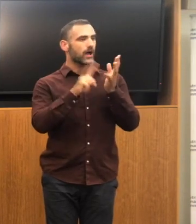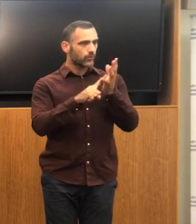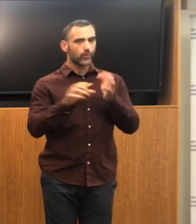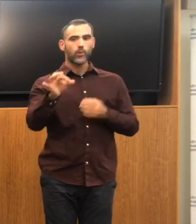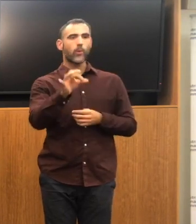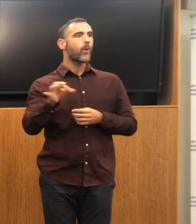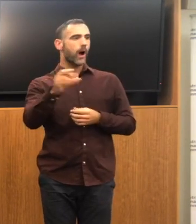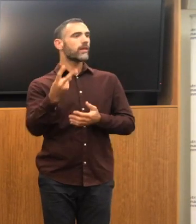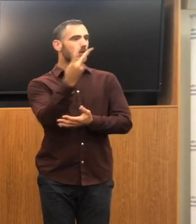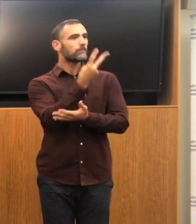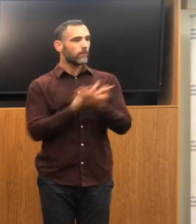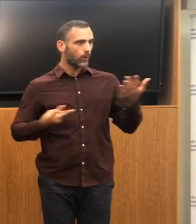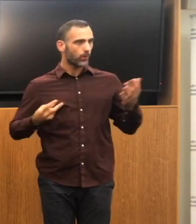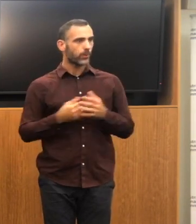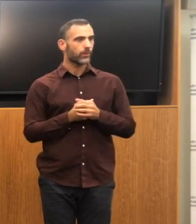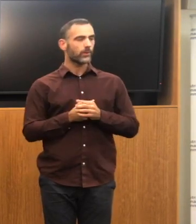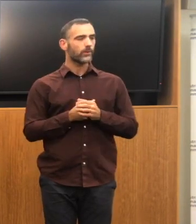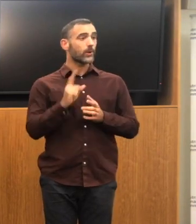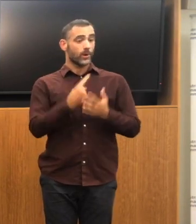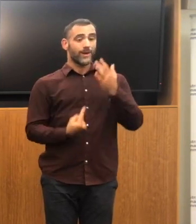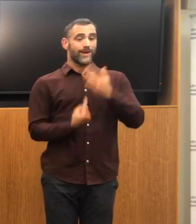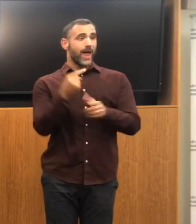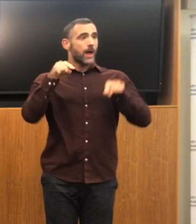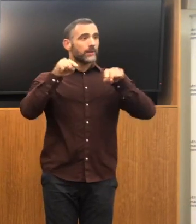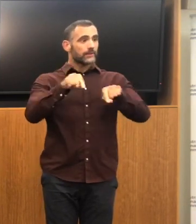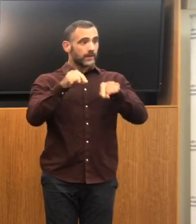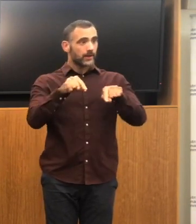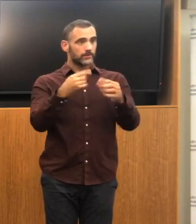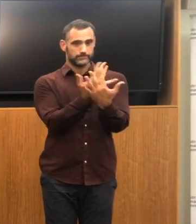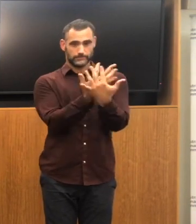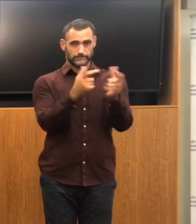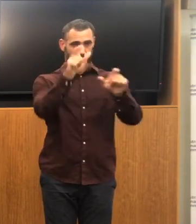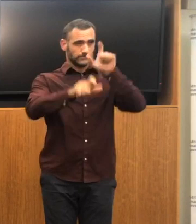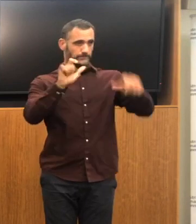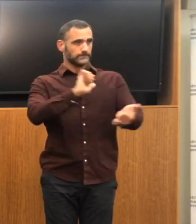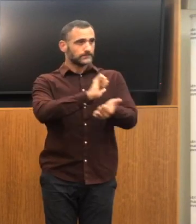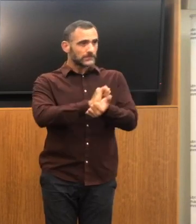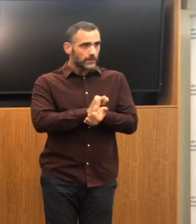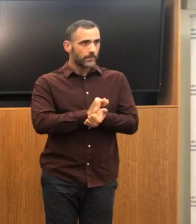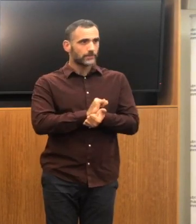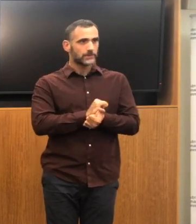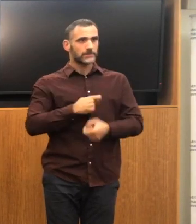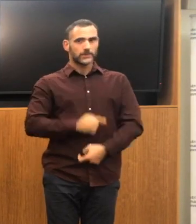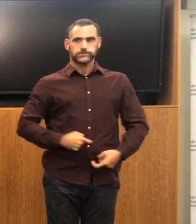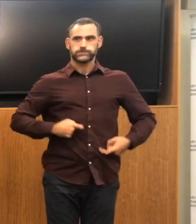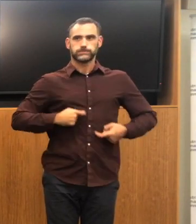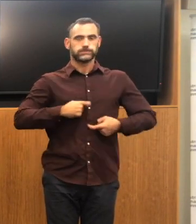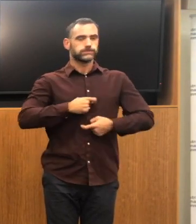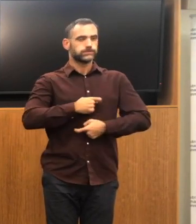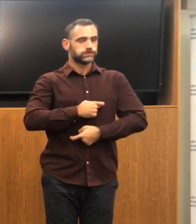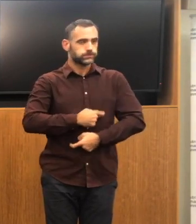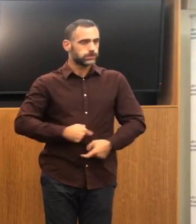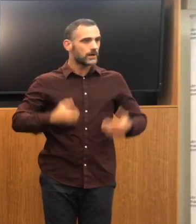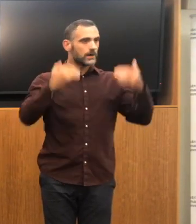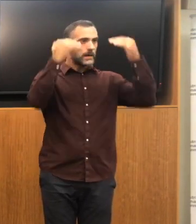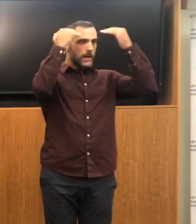Just reading about suicides and imagining what it must be like, as you said, for 500 days